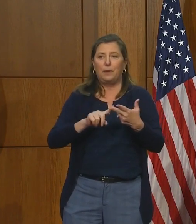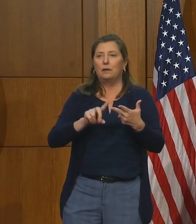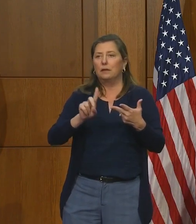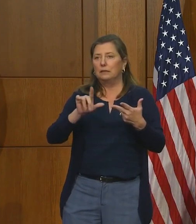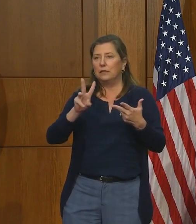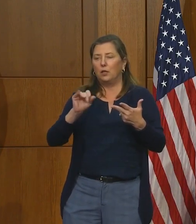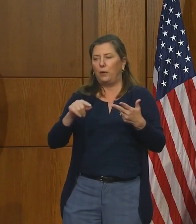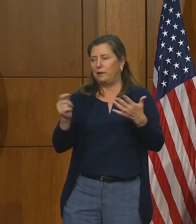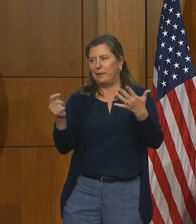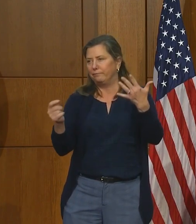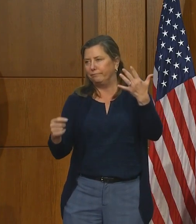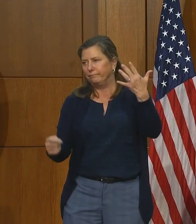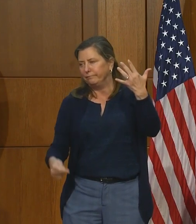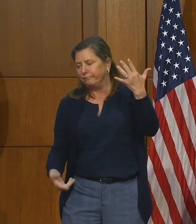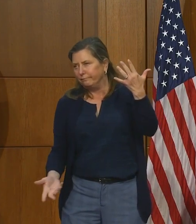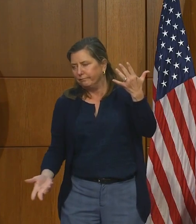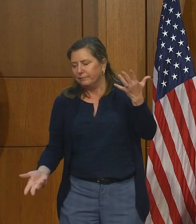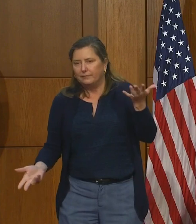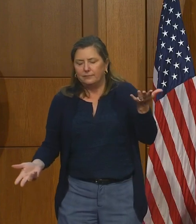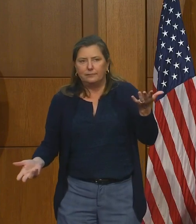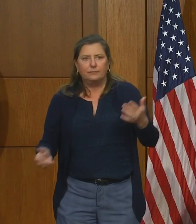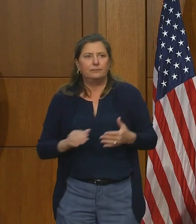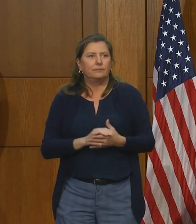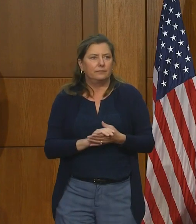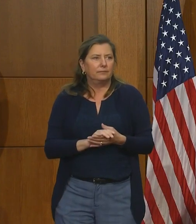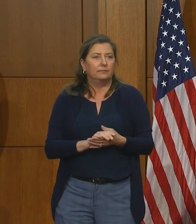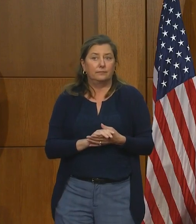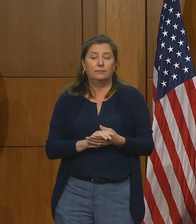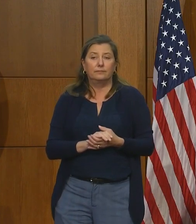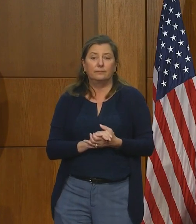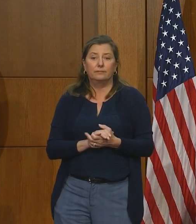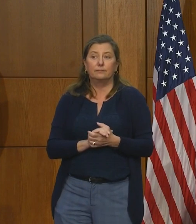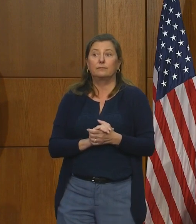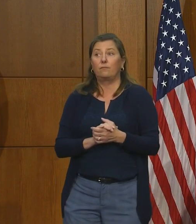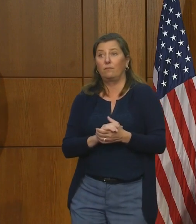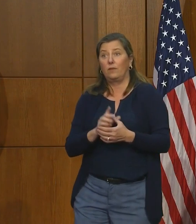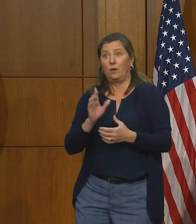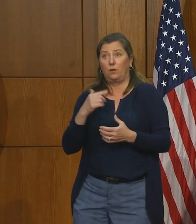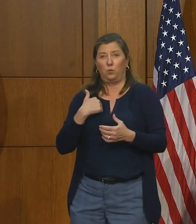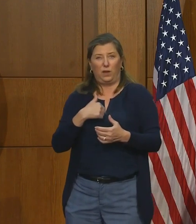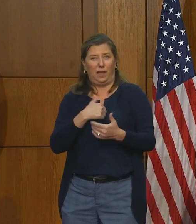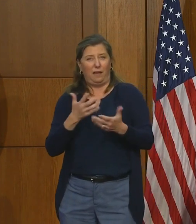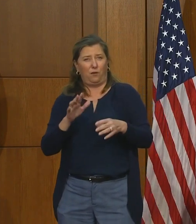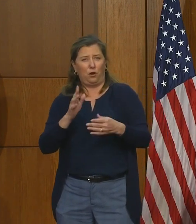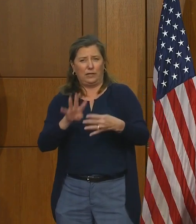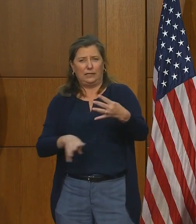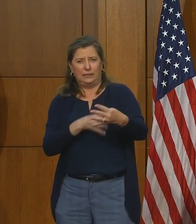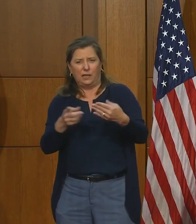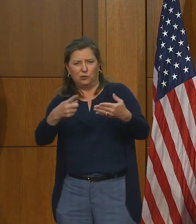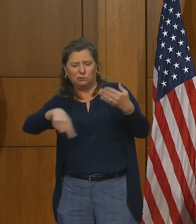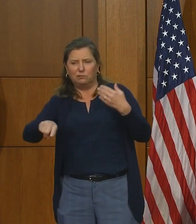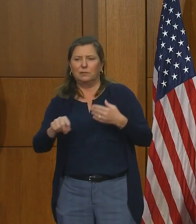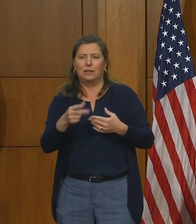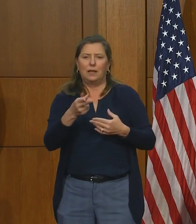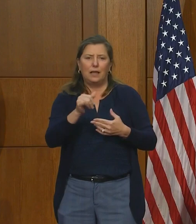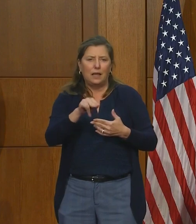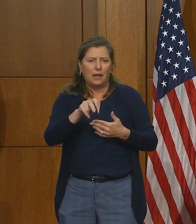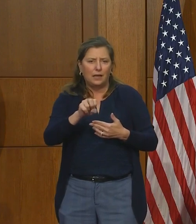BUCKINGHAM STILL WHEN THE LIST GOES ON- AND WE ACTUALLY HAVE